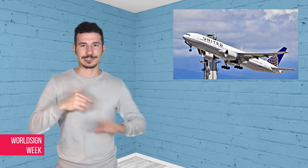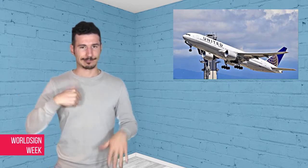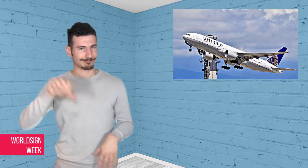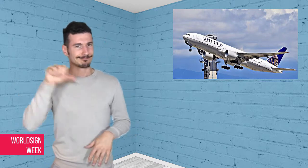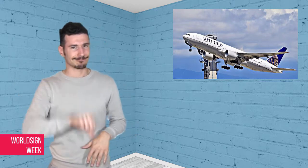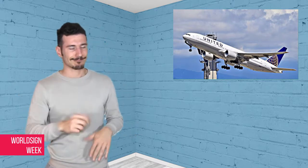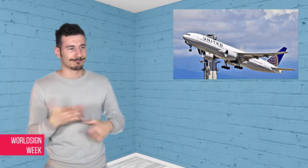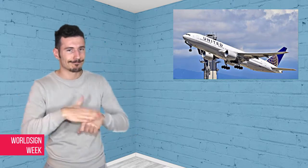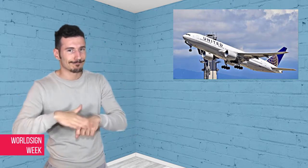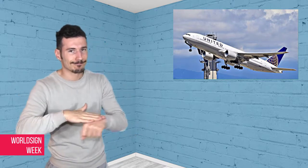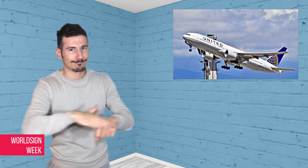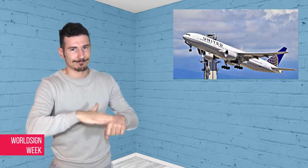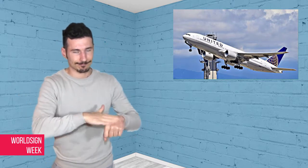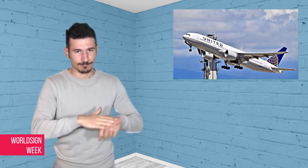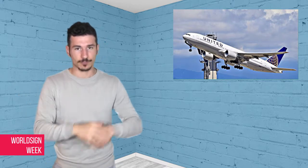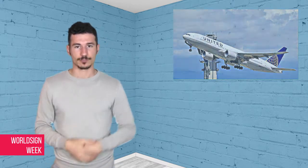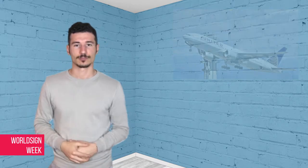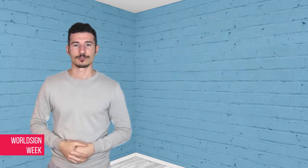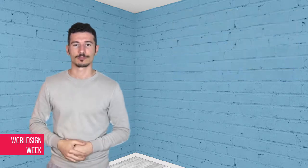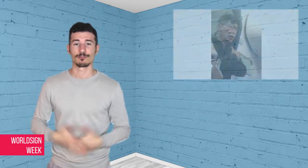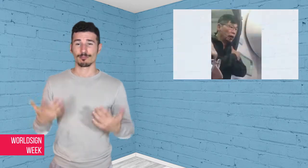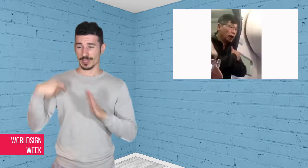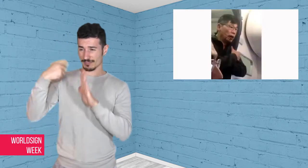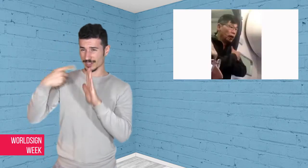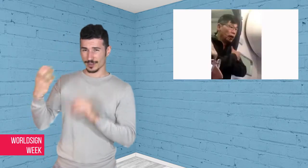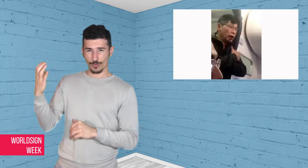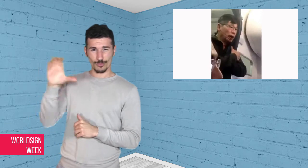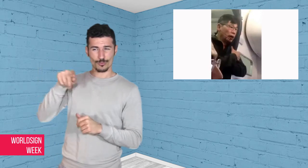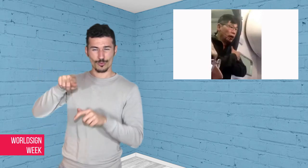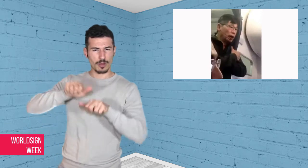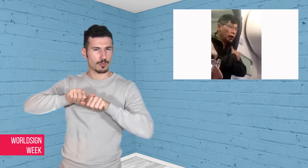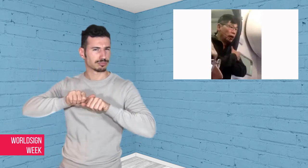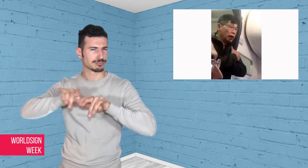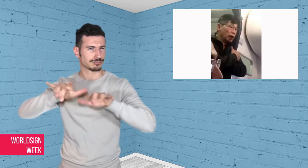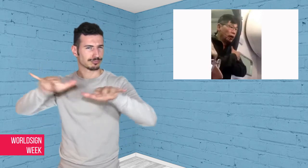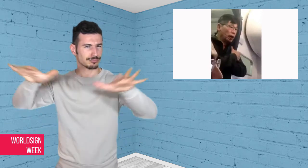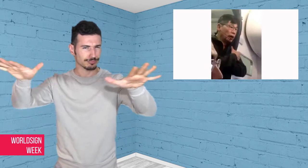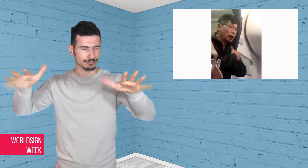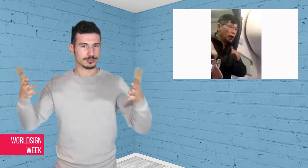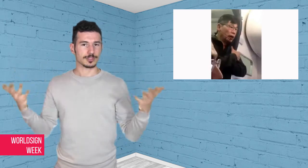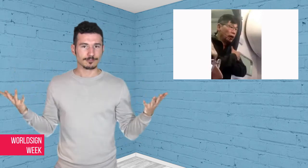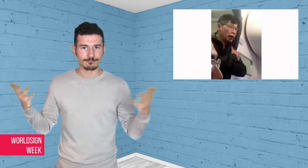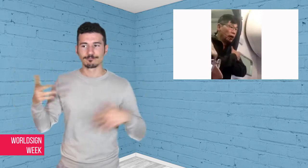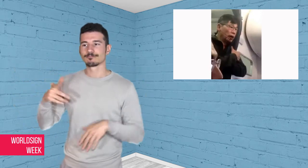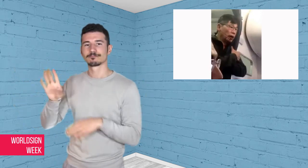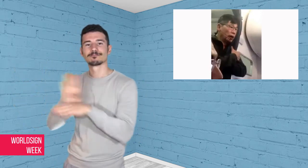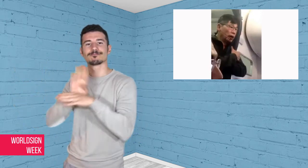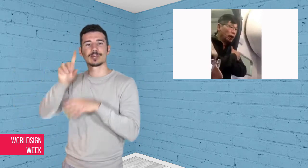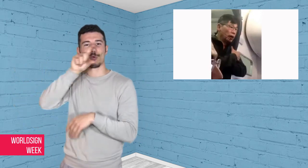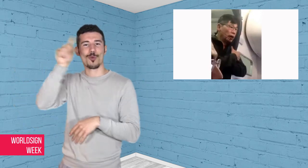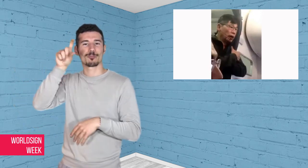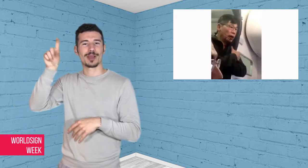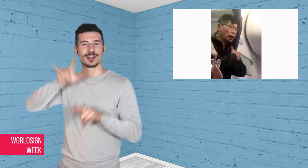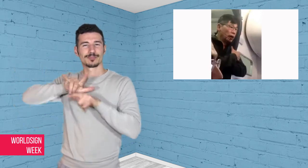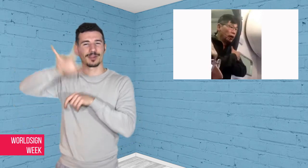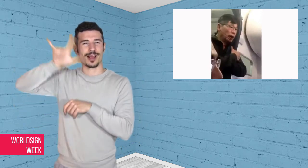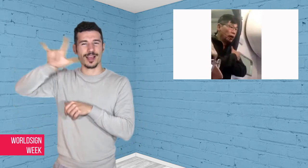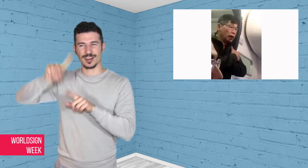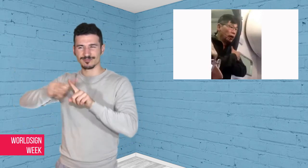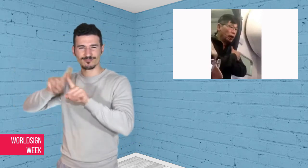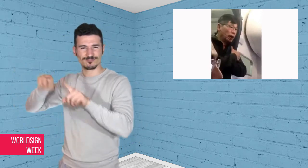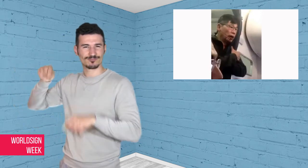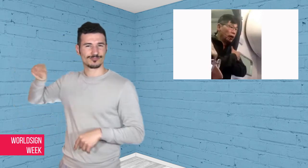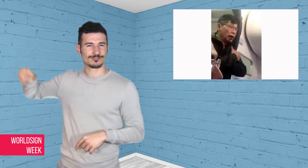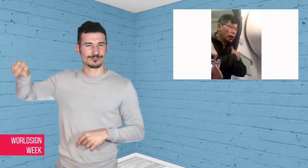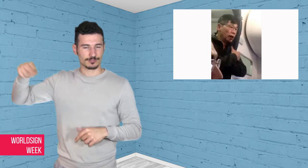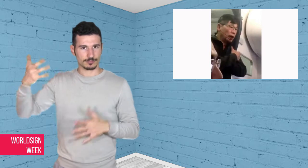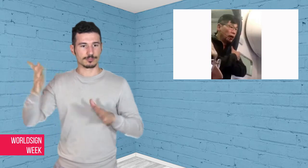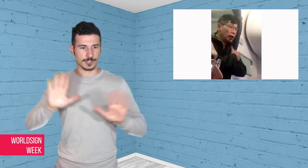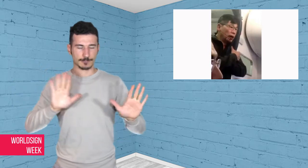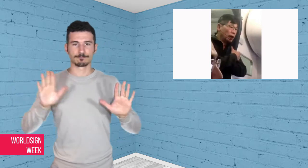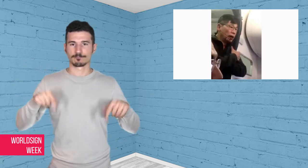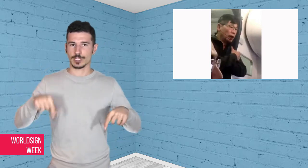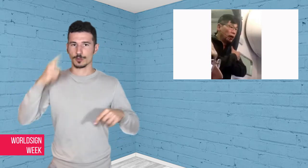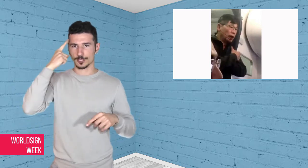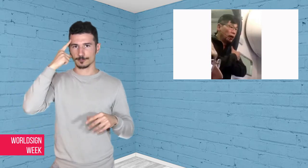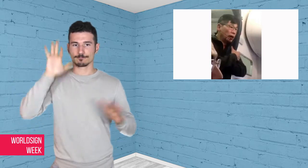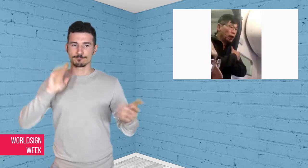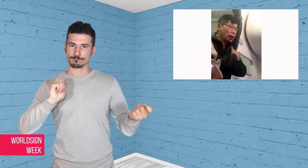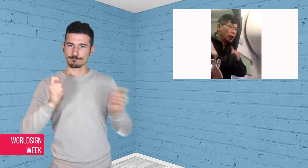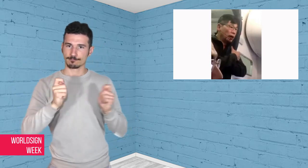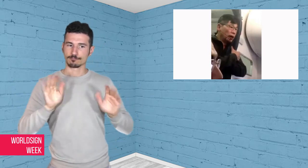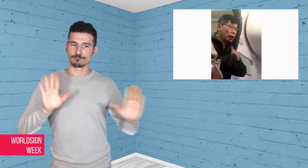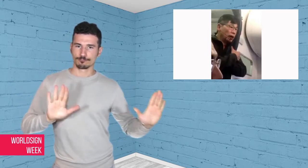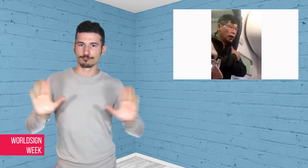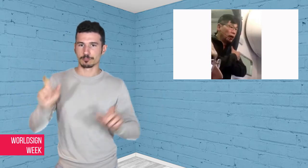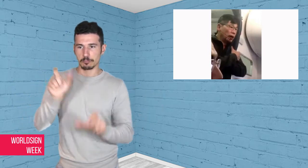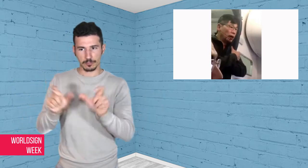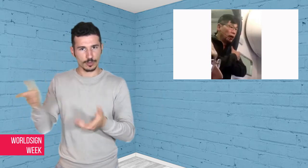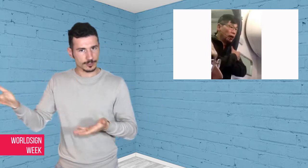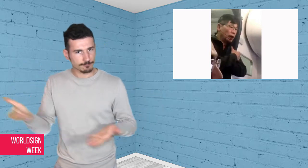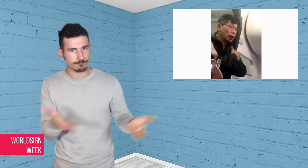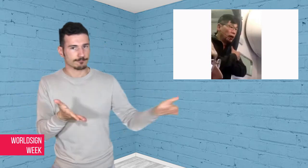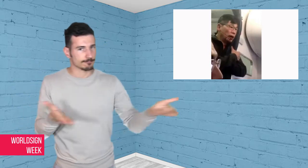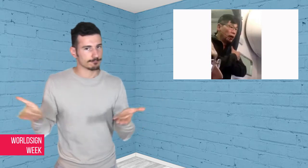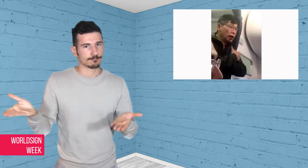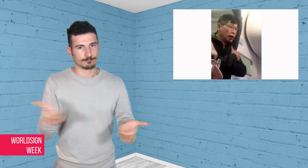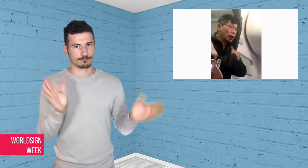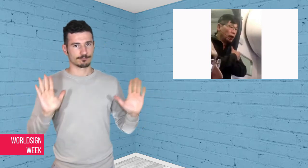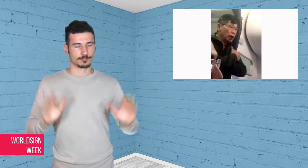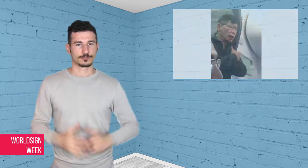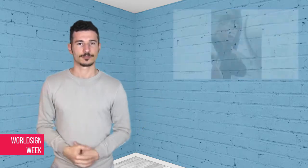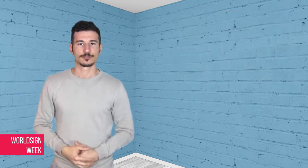industry treats passengers.